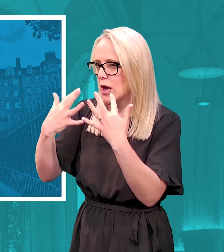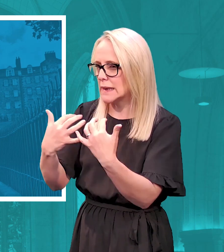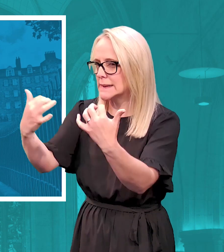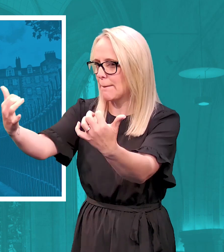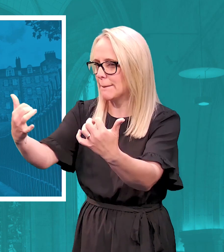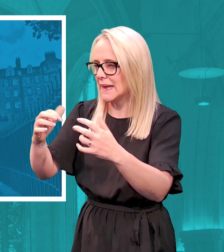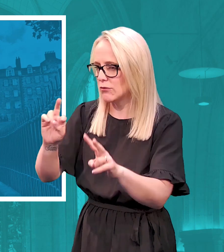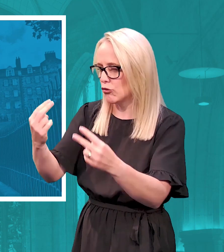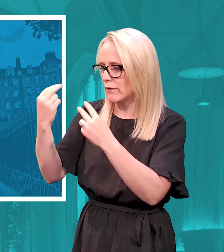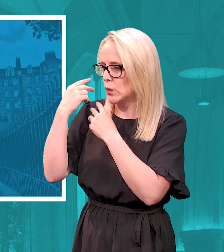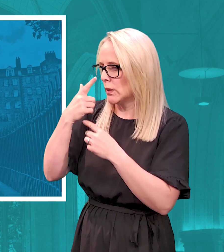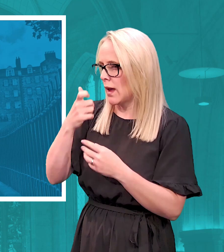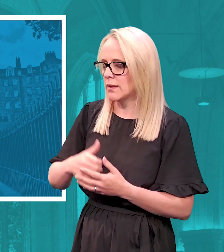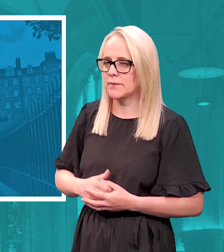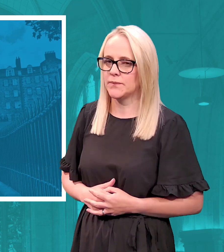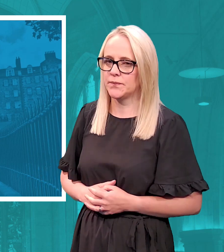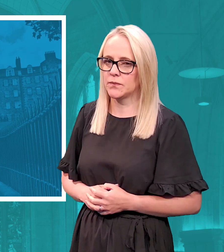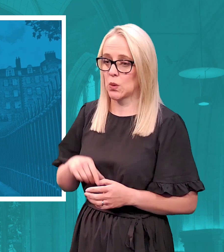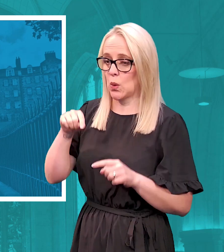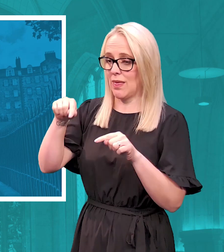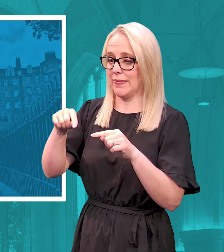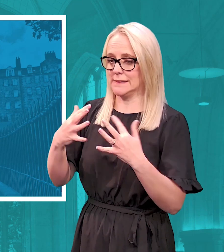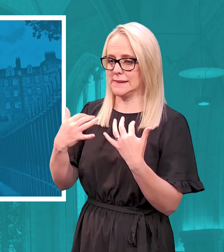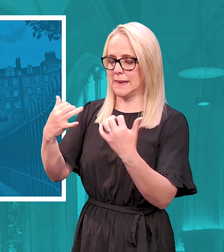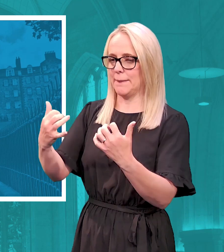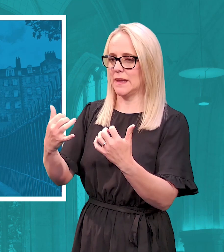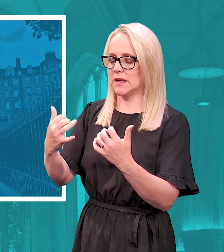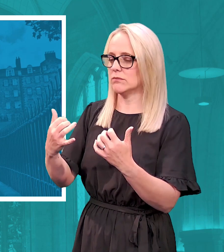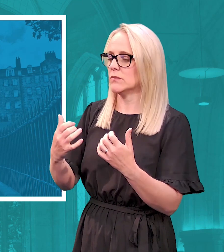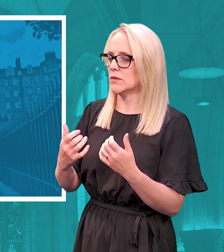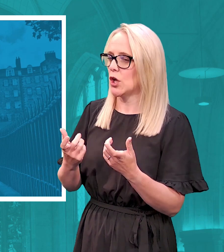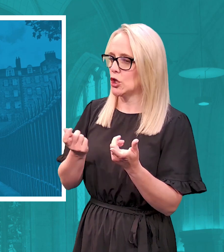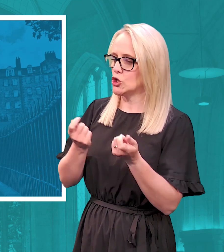At this Assembly, I hand over the Chair of the Trustees, and I want to thank all those